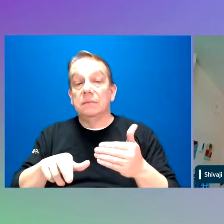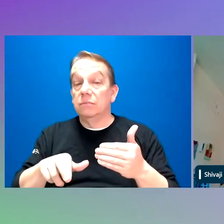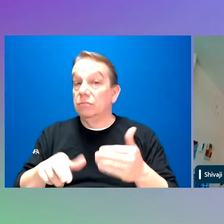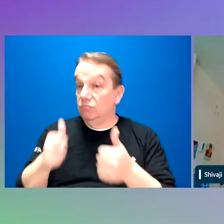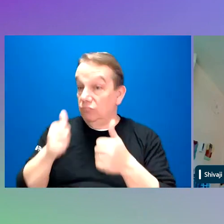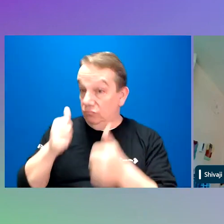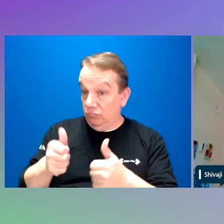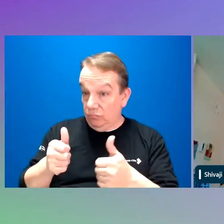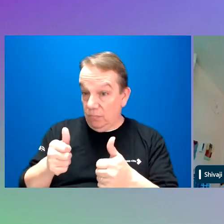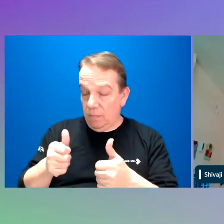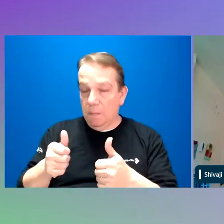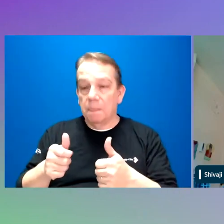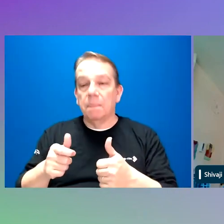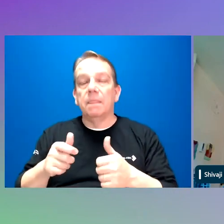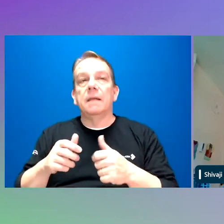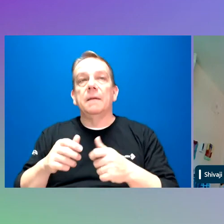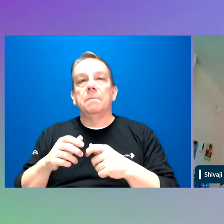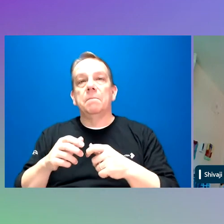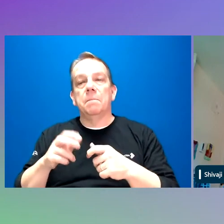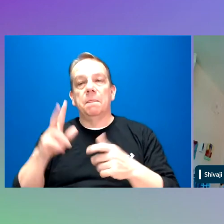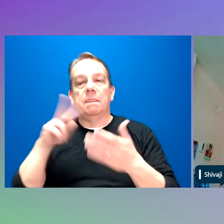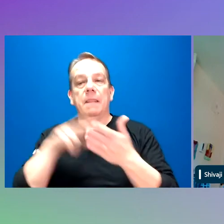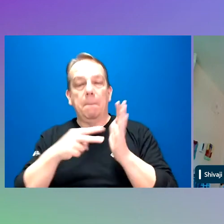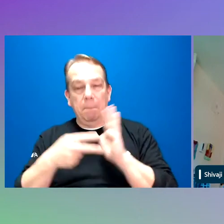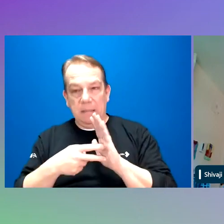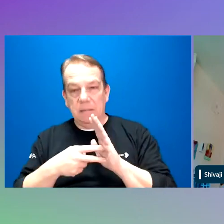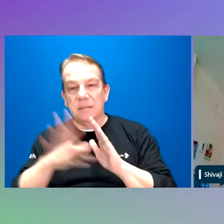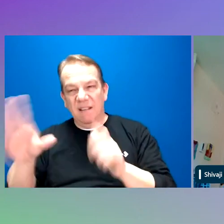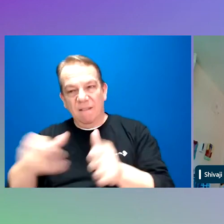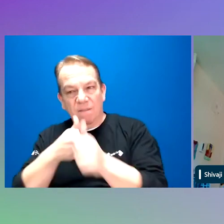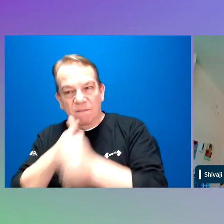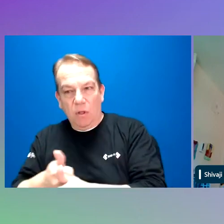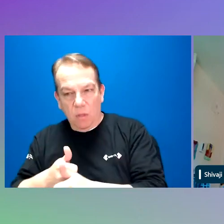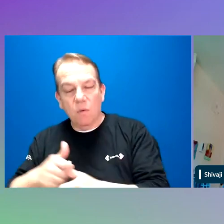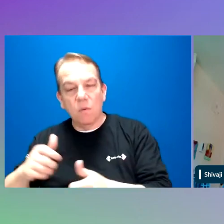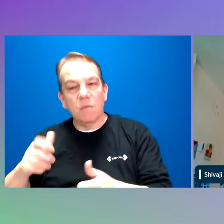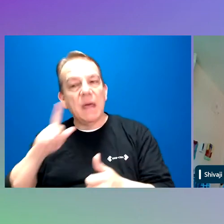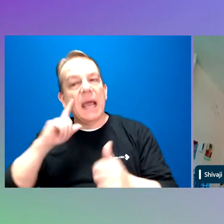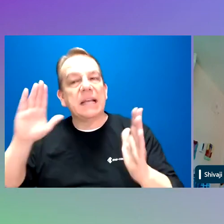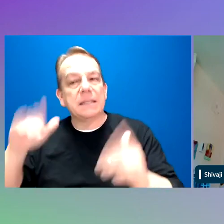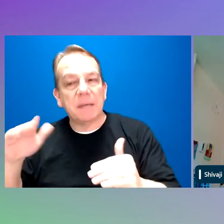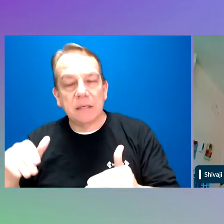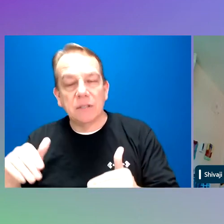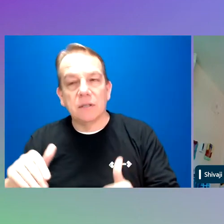and if they're good, that means they are 2.2 compliant and